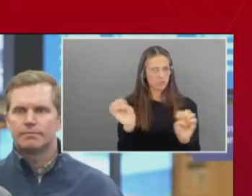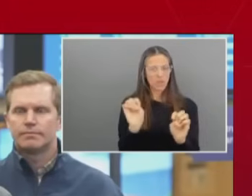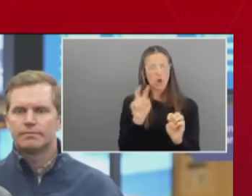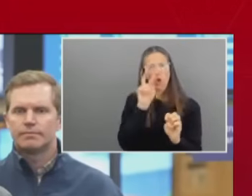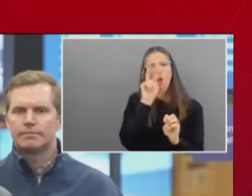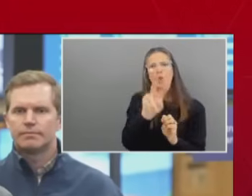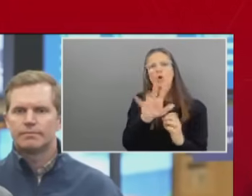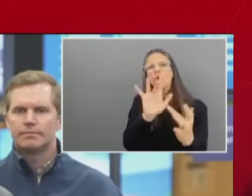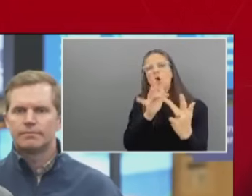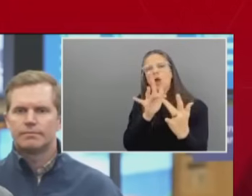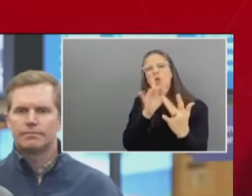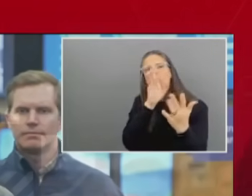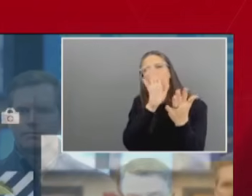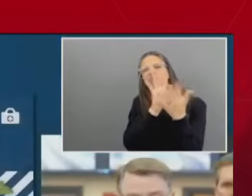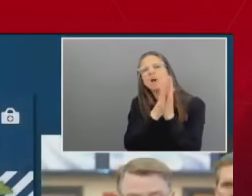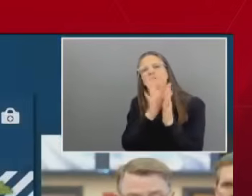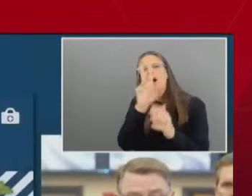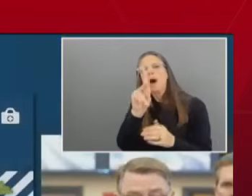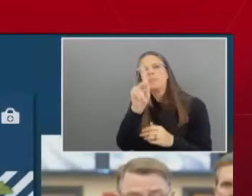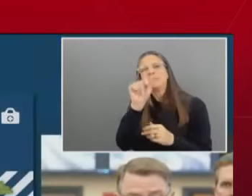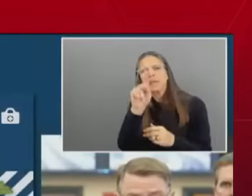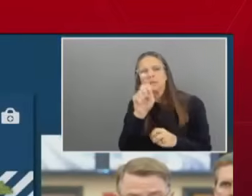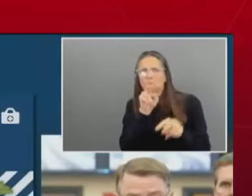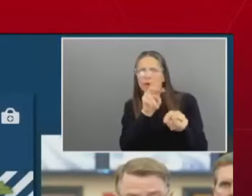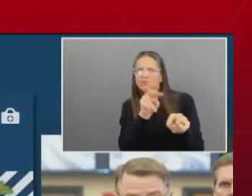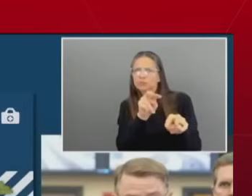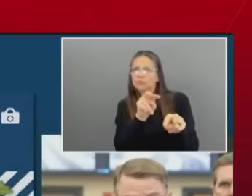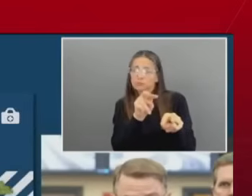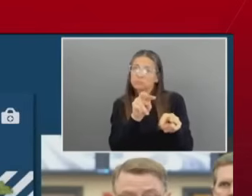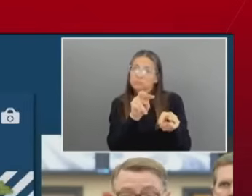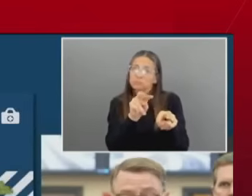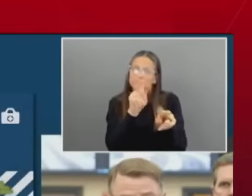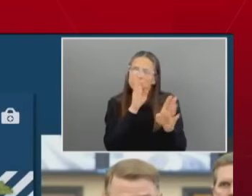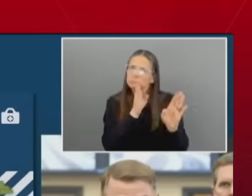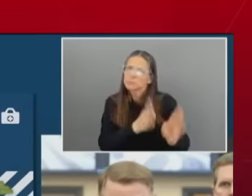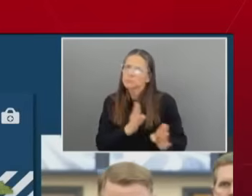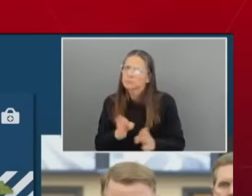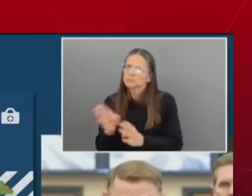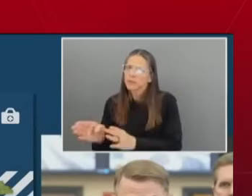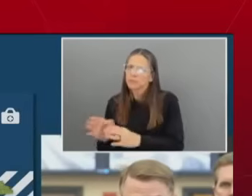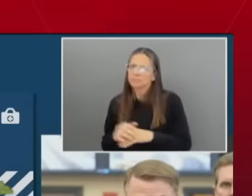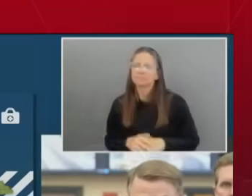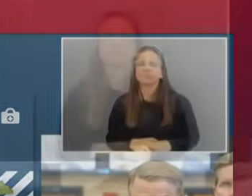PACK AN EMERGENCY CAR KIT AND LEARN MORE AT SNOW.